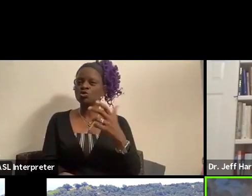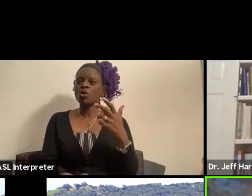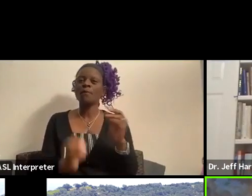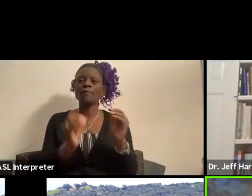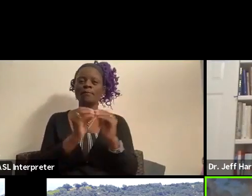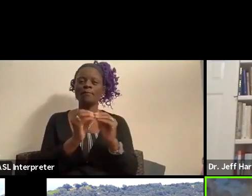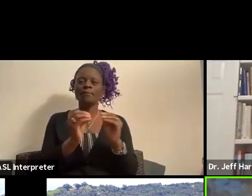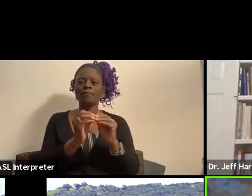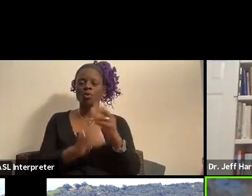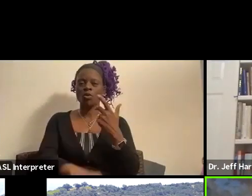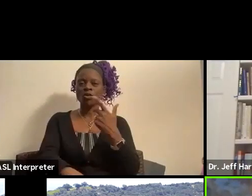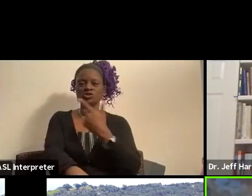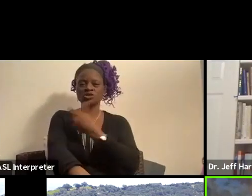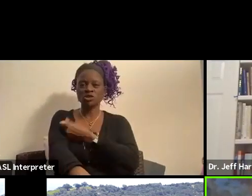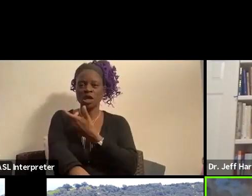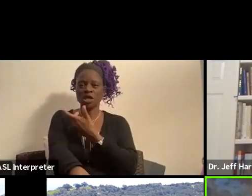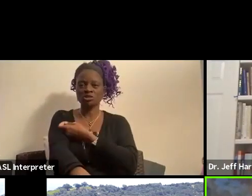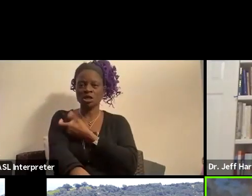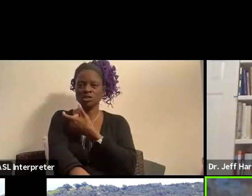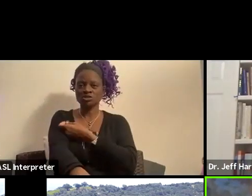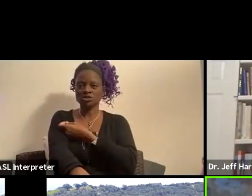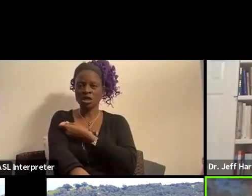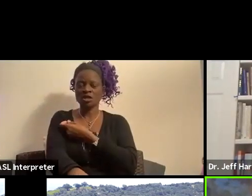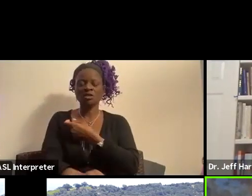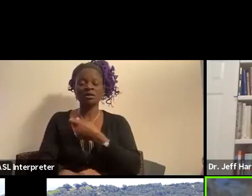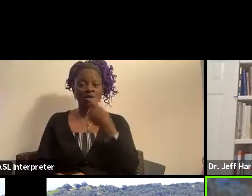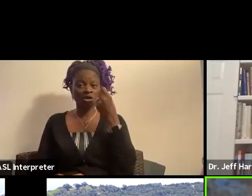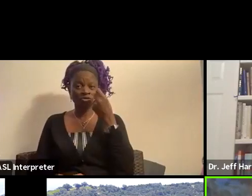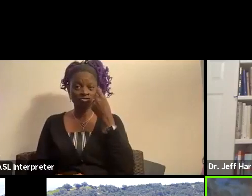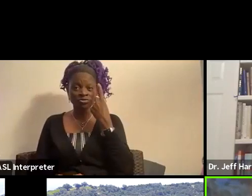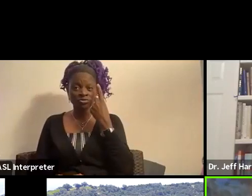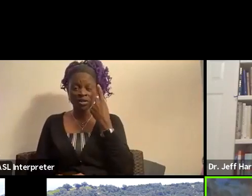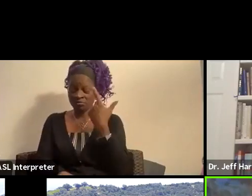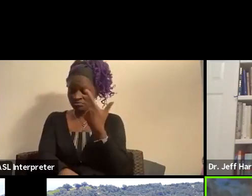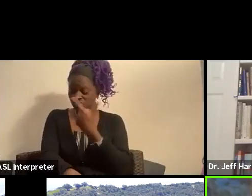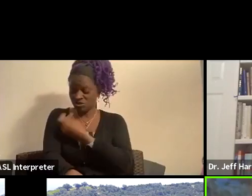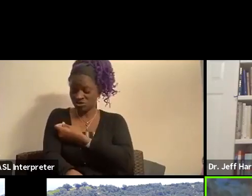But rest assured, the vaccine that is being given right now,